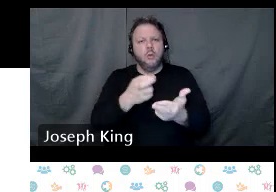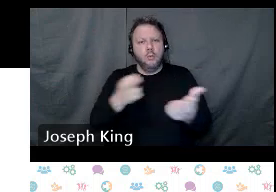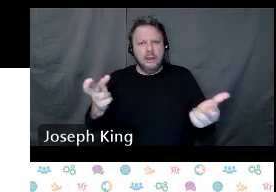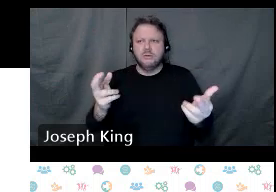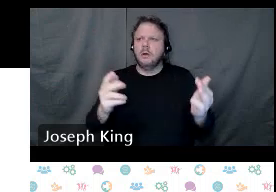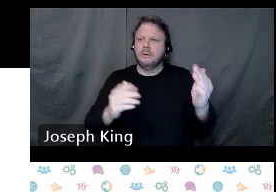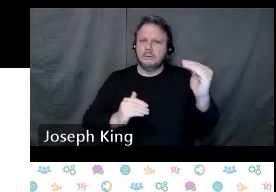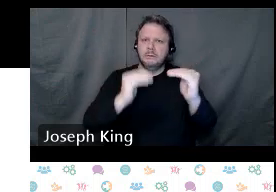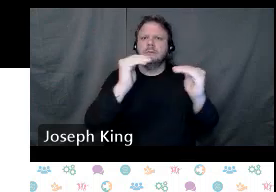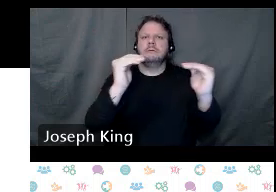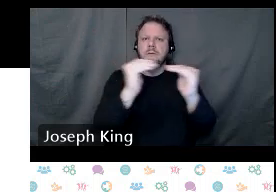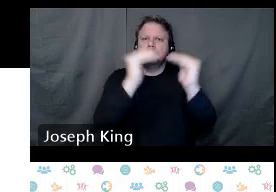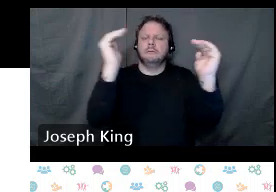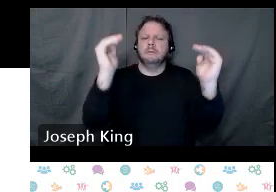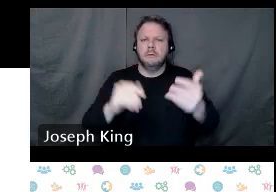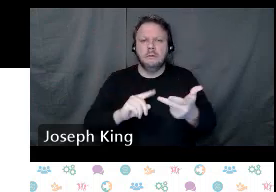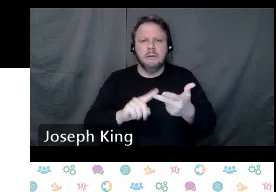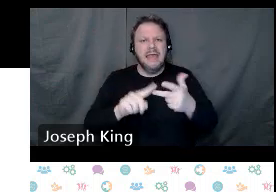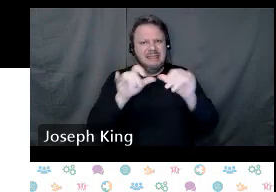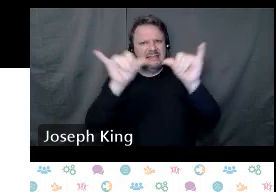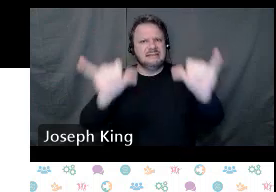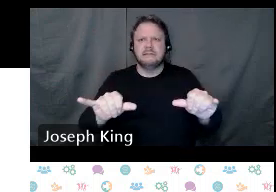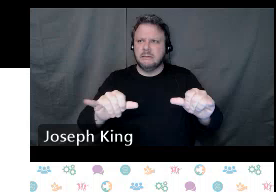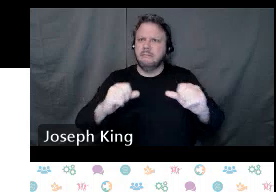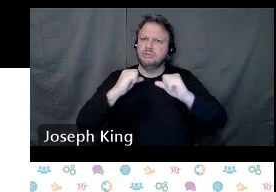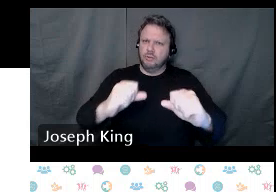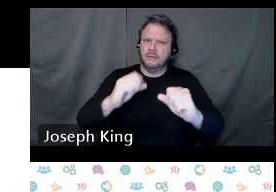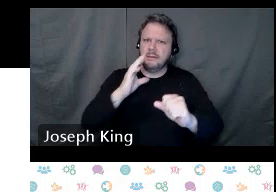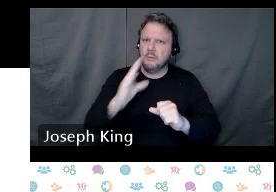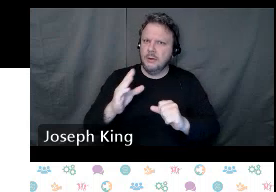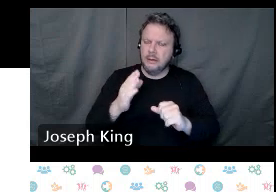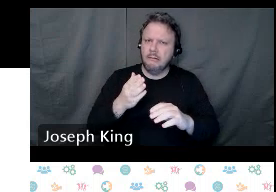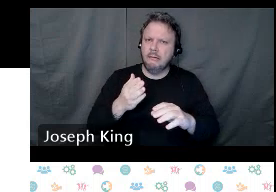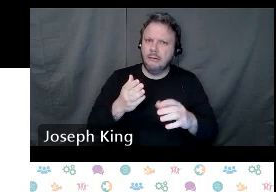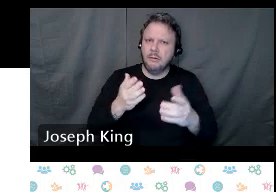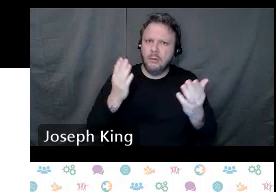and strengthens the overall system that serves as people as they age.